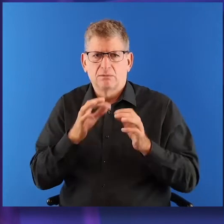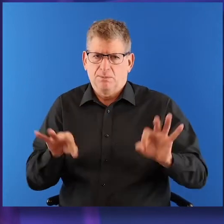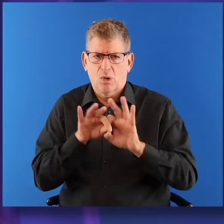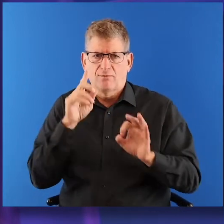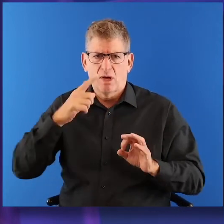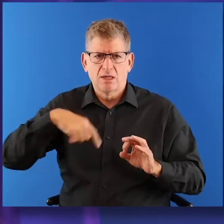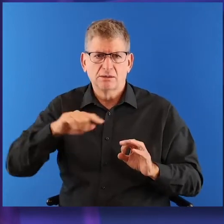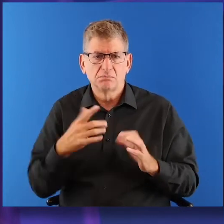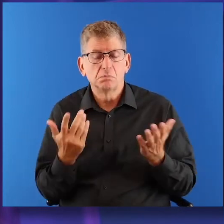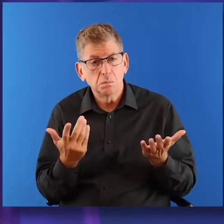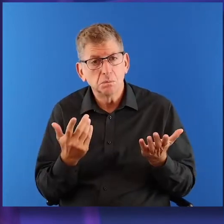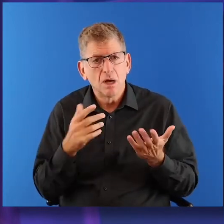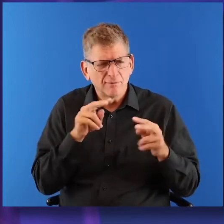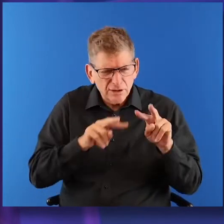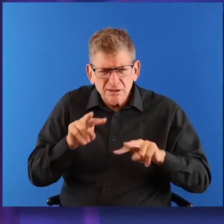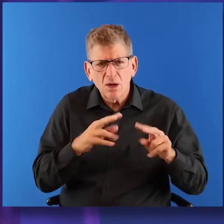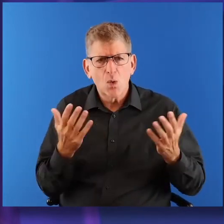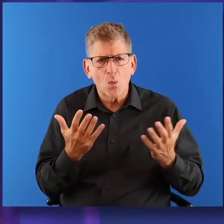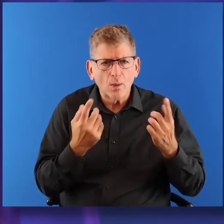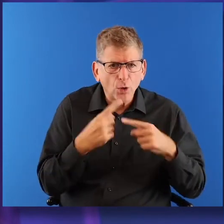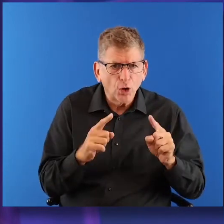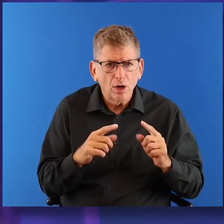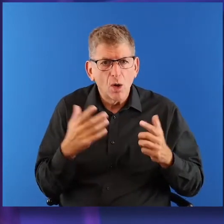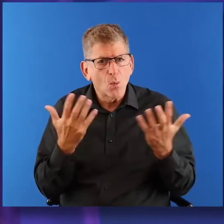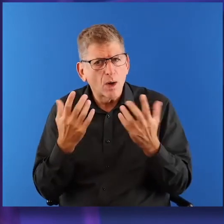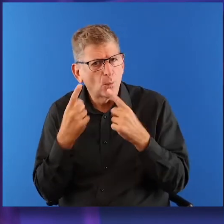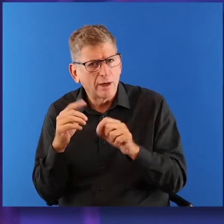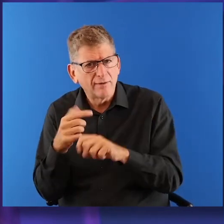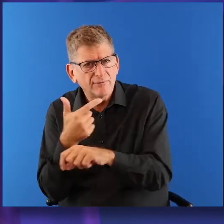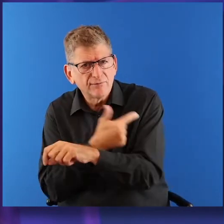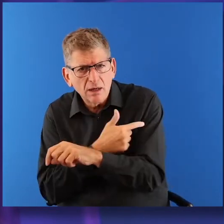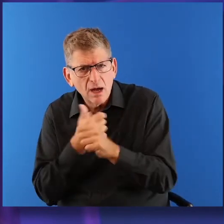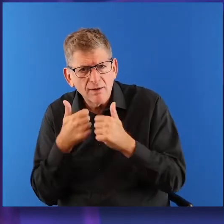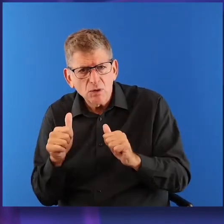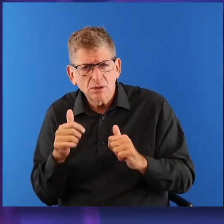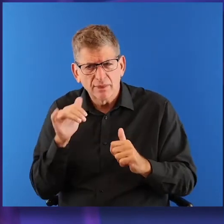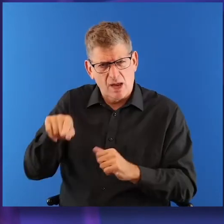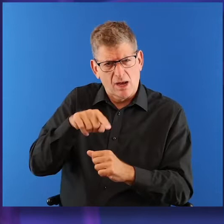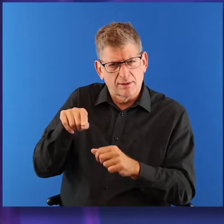what worked in vaccination effort and allowed us to close gaps between black, white,